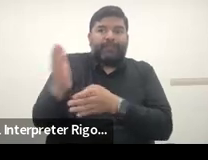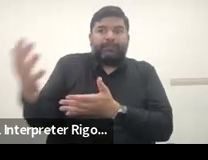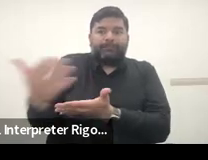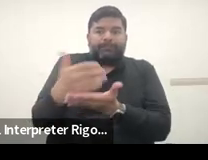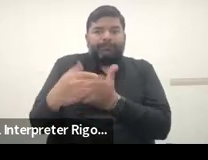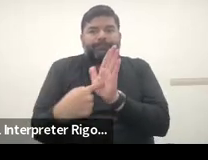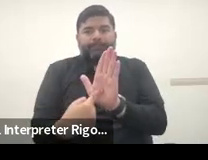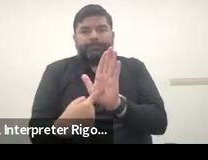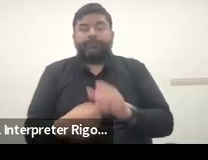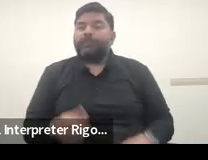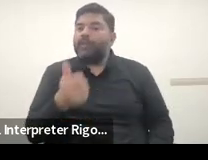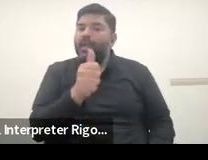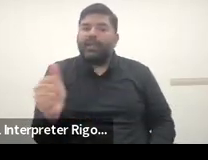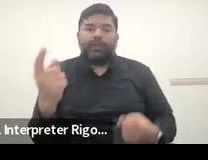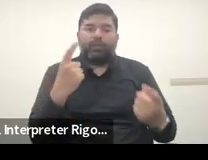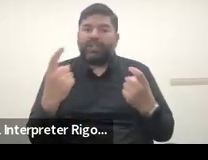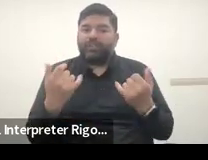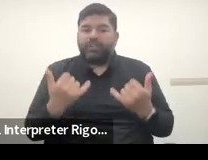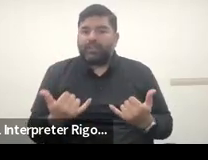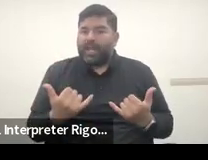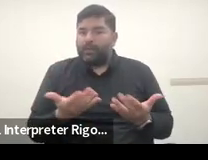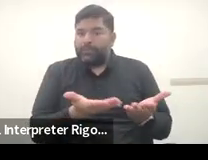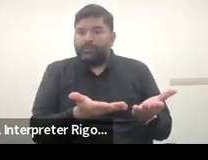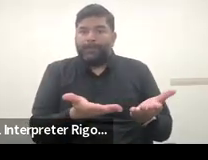Any questions at this point?